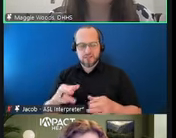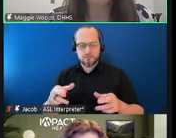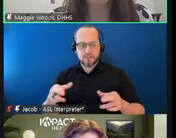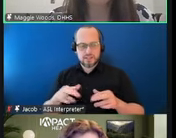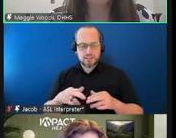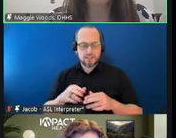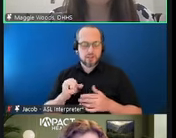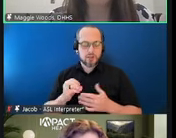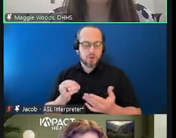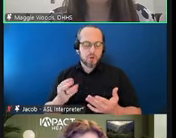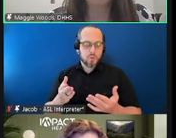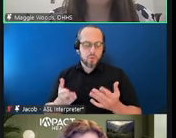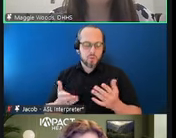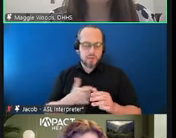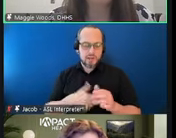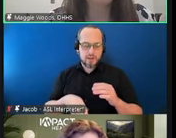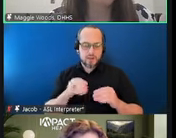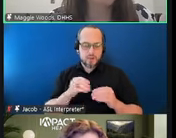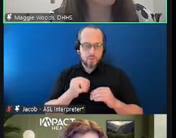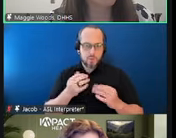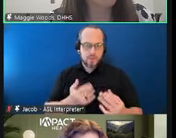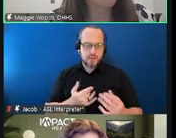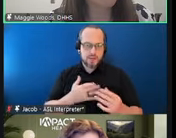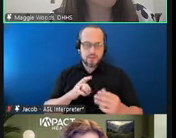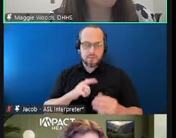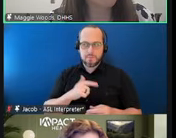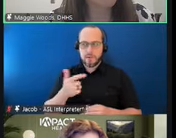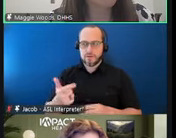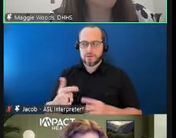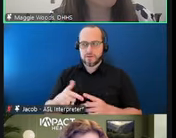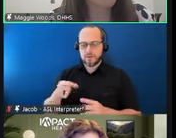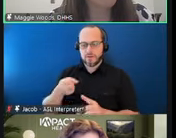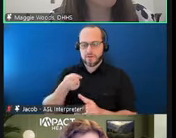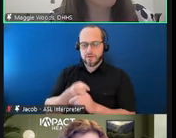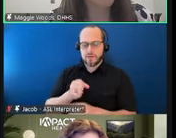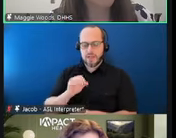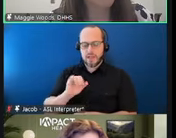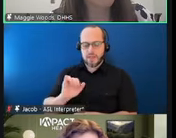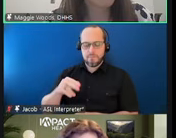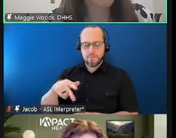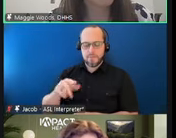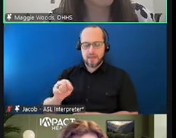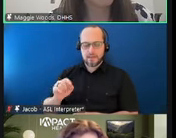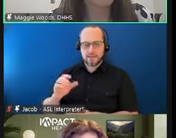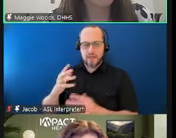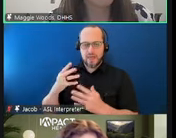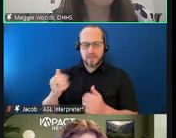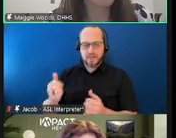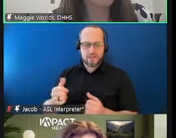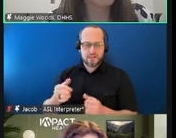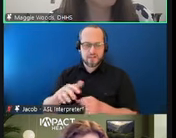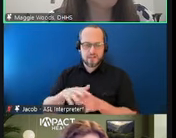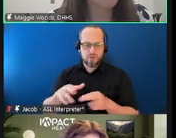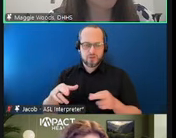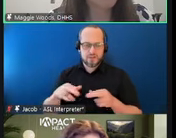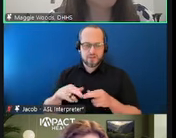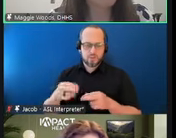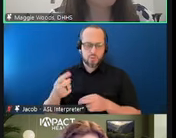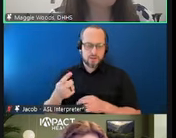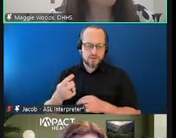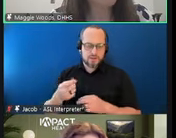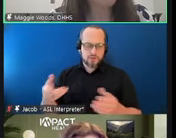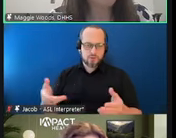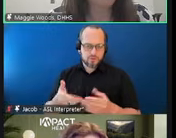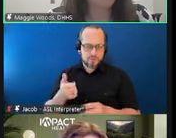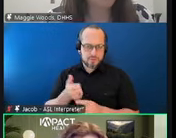further ado, I will pass it to Impact Health and region one to uh to introduce themselves. Hi,